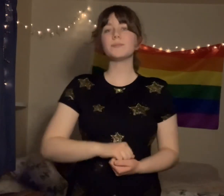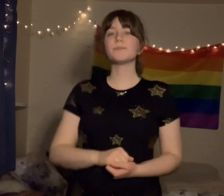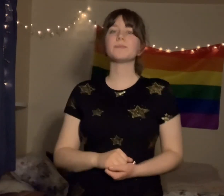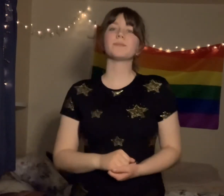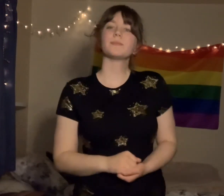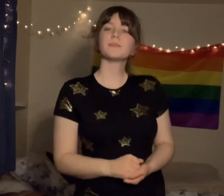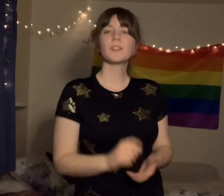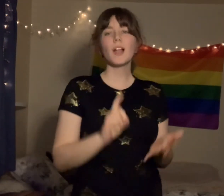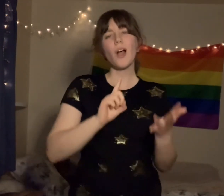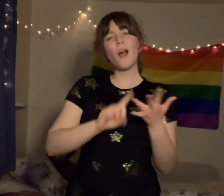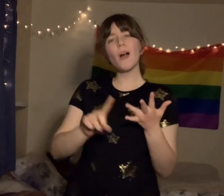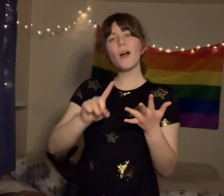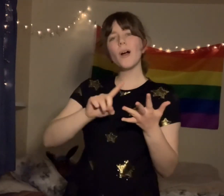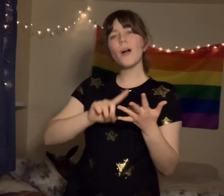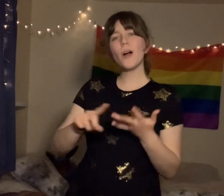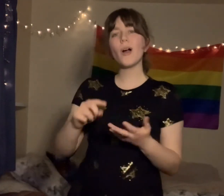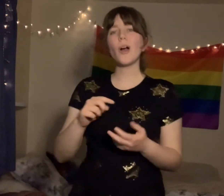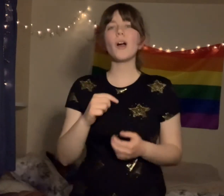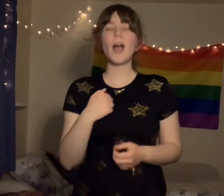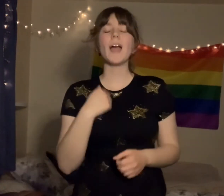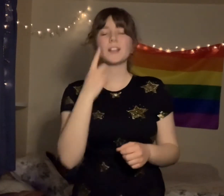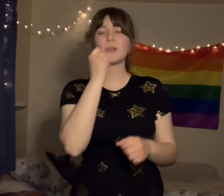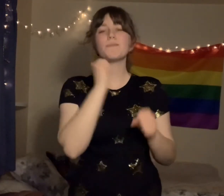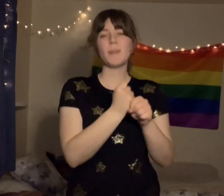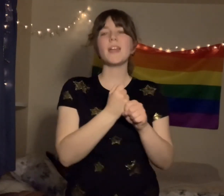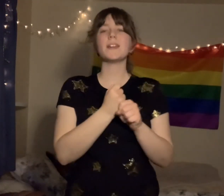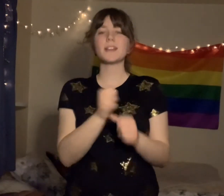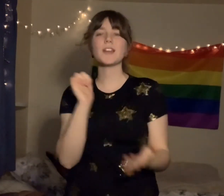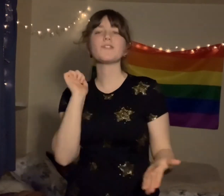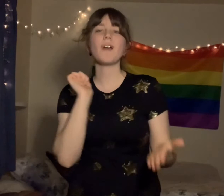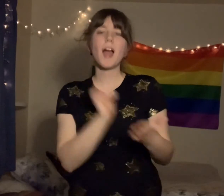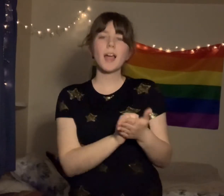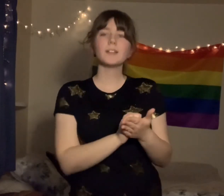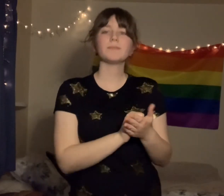Oh oh I can make it right